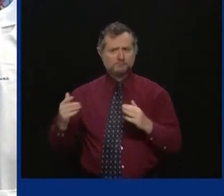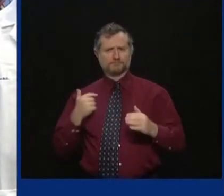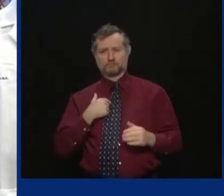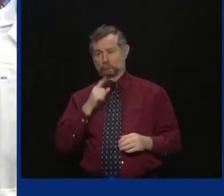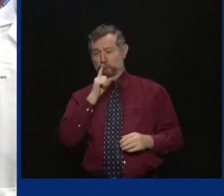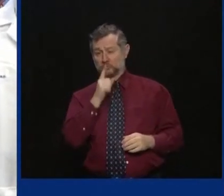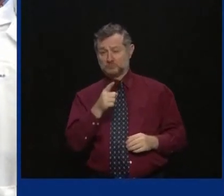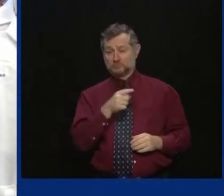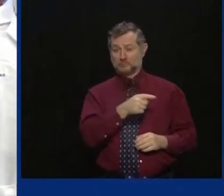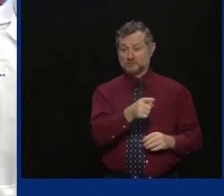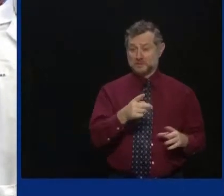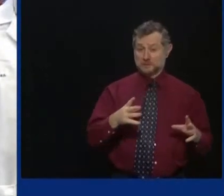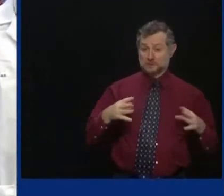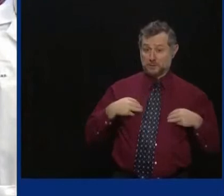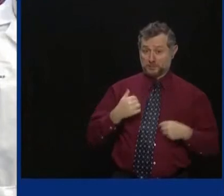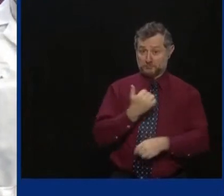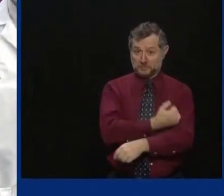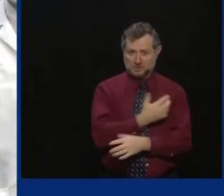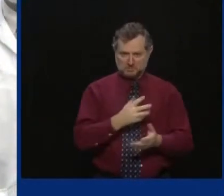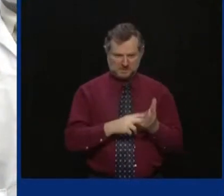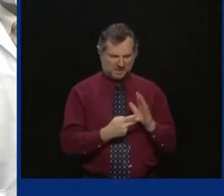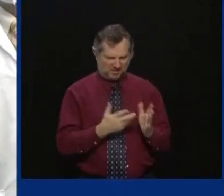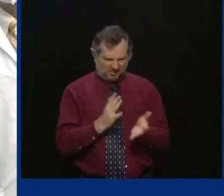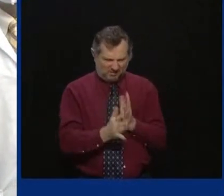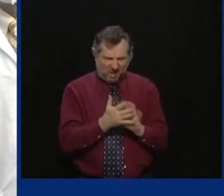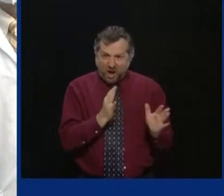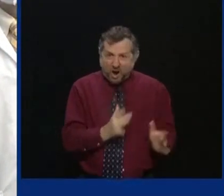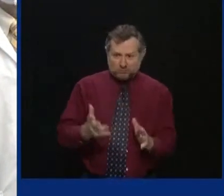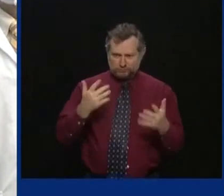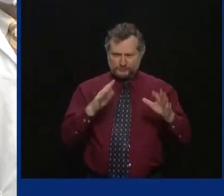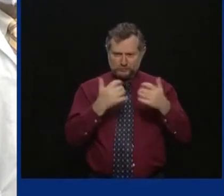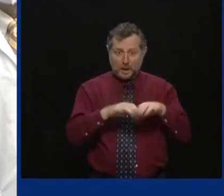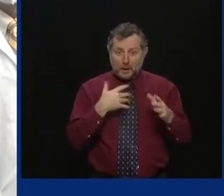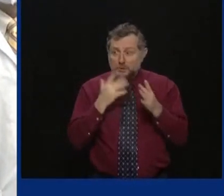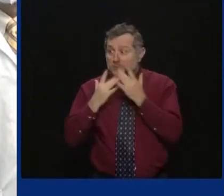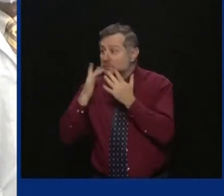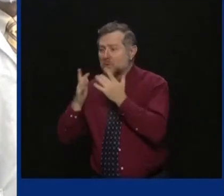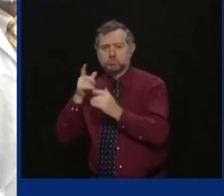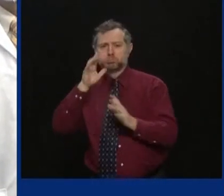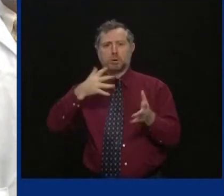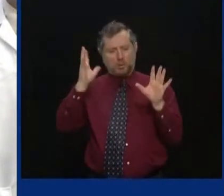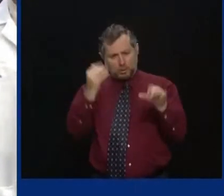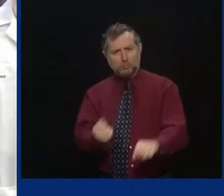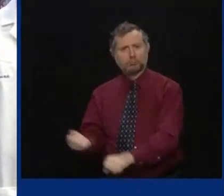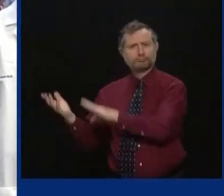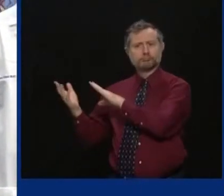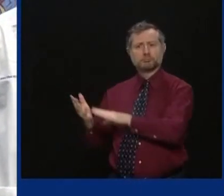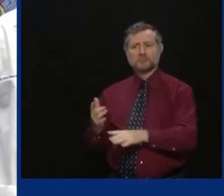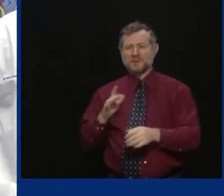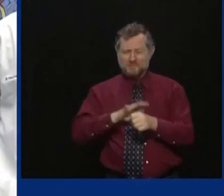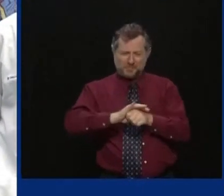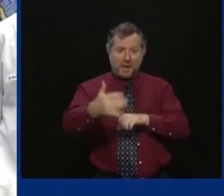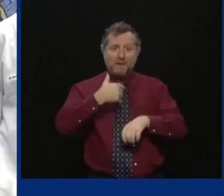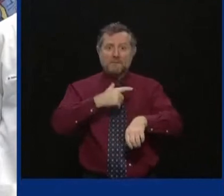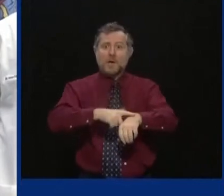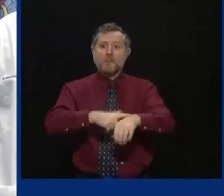ALL THE STEPS PREEMPTIVELY IN